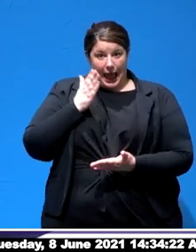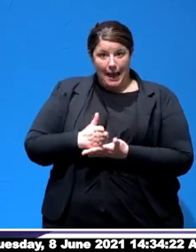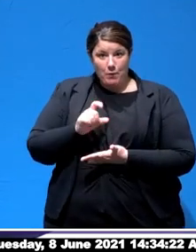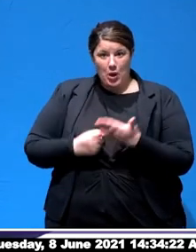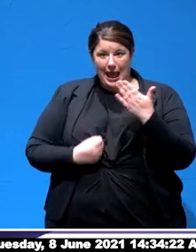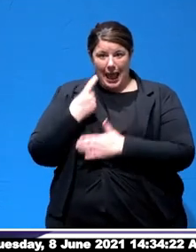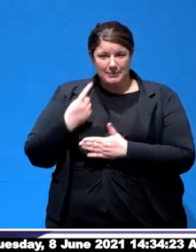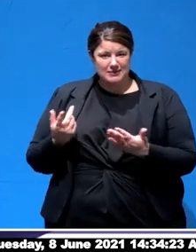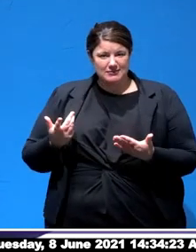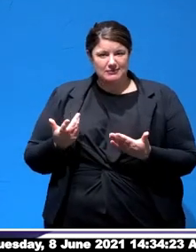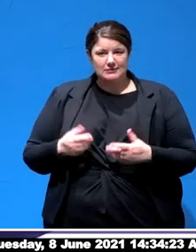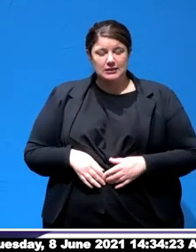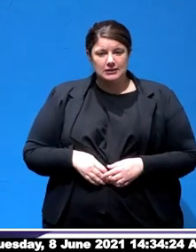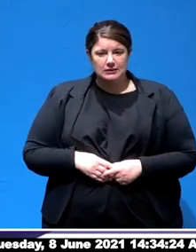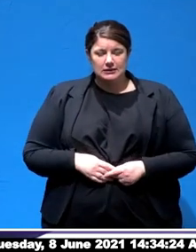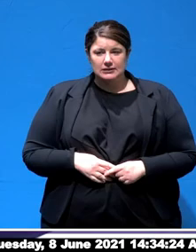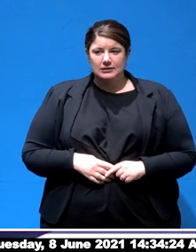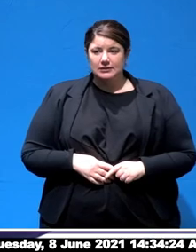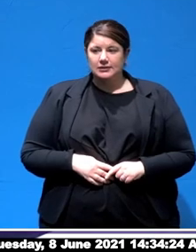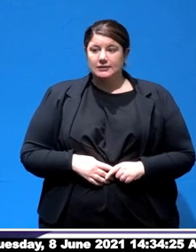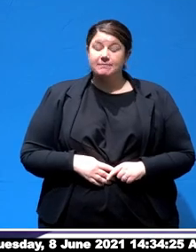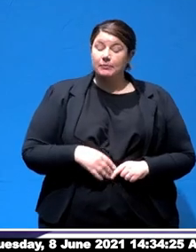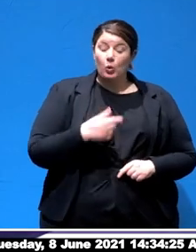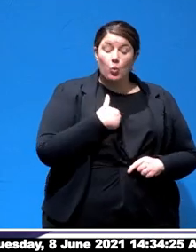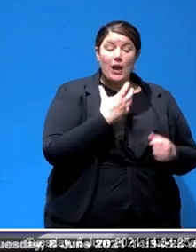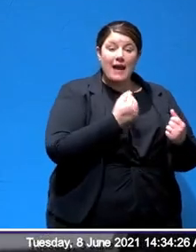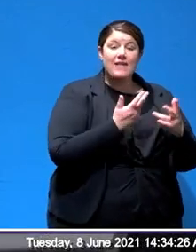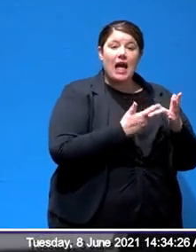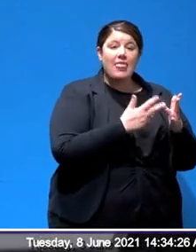And we do have other, like case notes and the 24-hour report where things were noted.